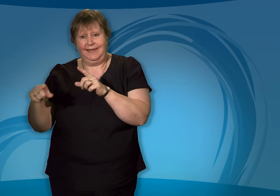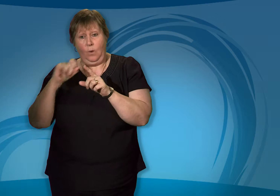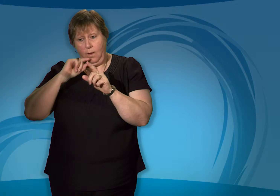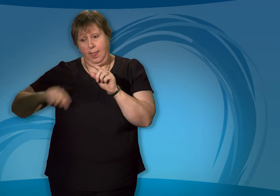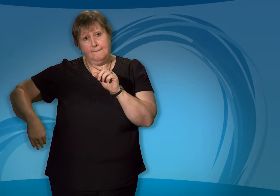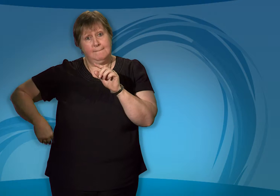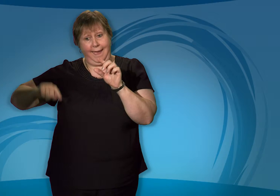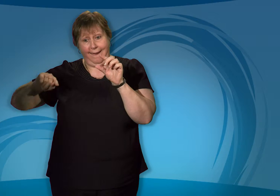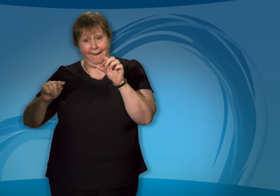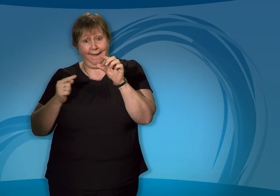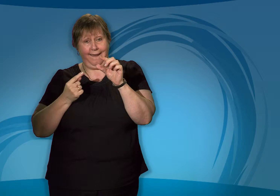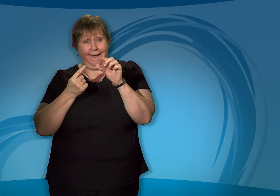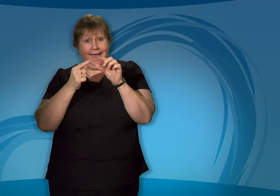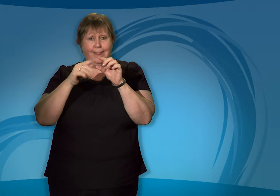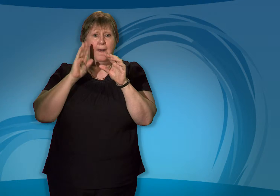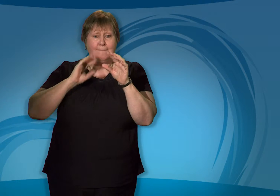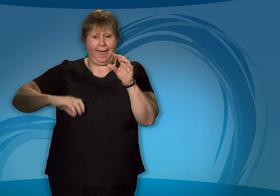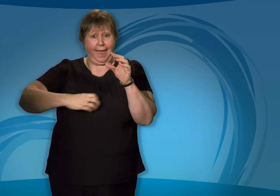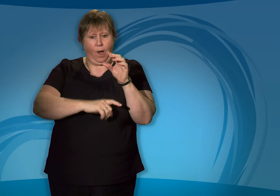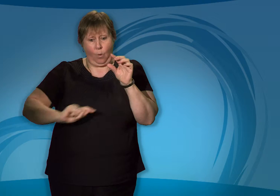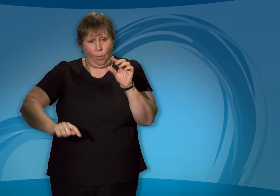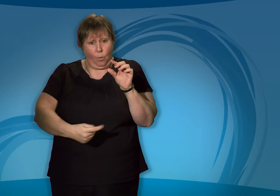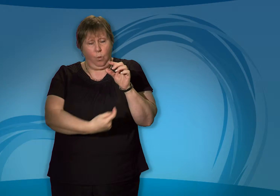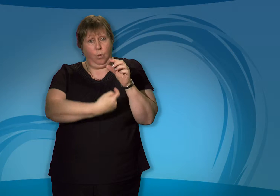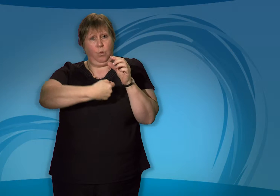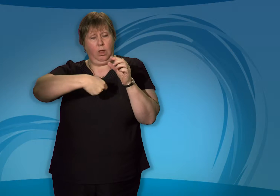It is passed into your back passage and along the bowel.